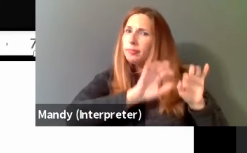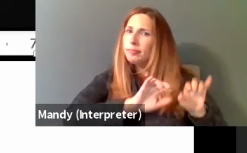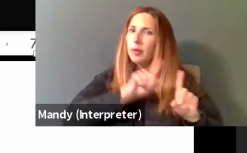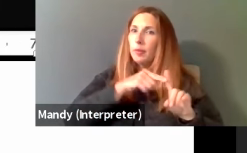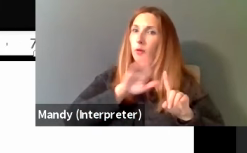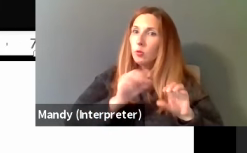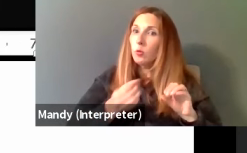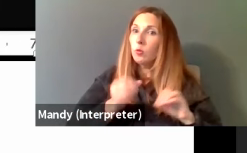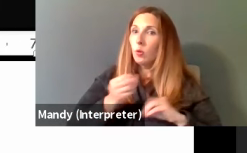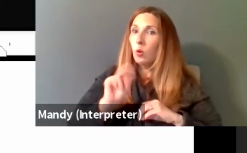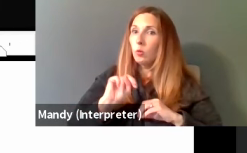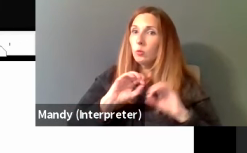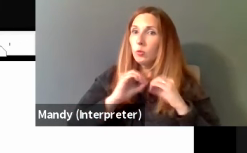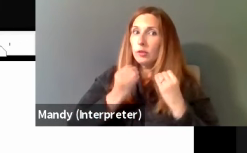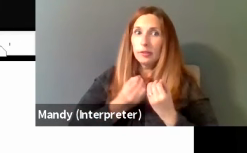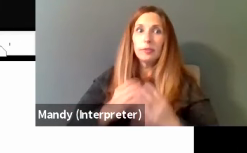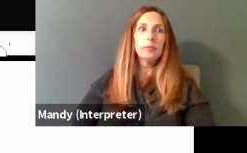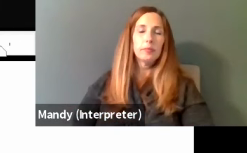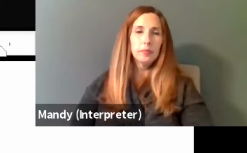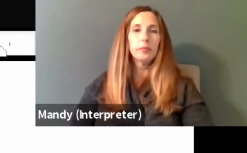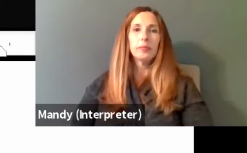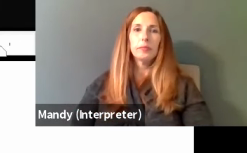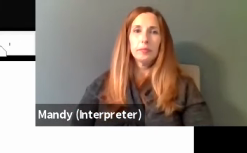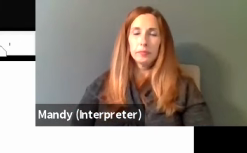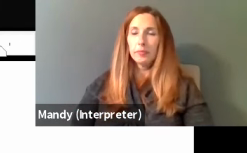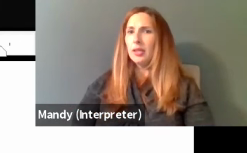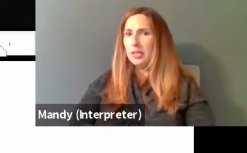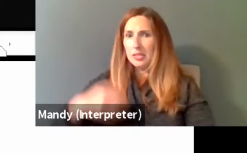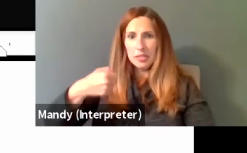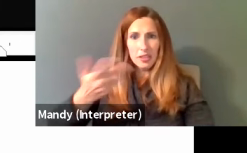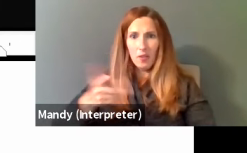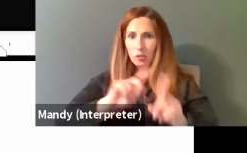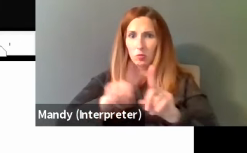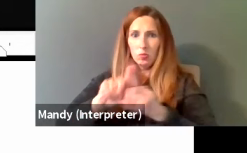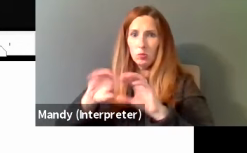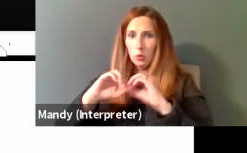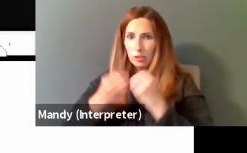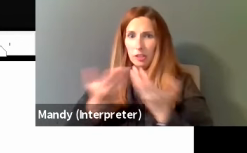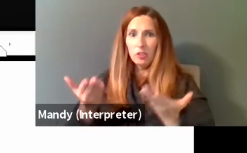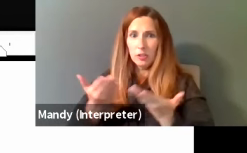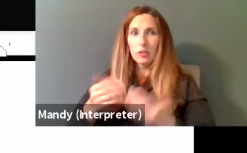So we have a lot of organizations represented today. Exodus is also a not-for-profit